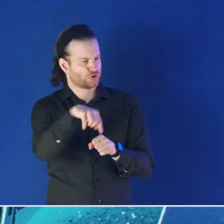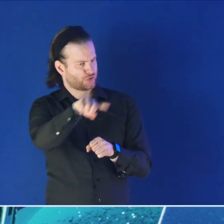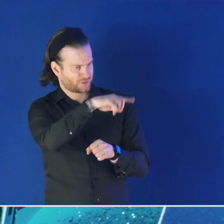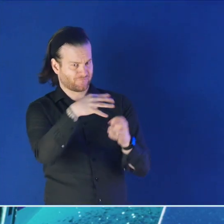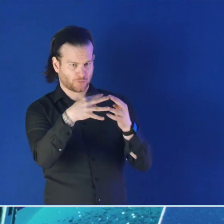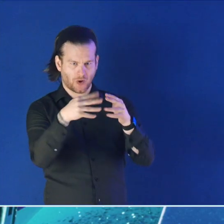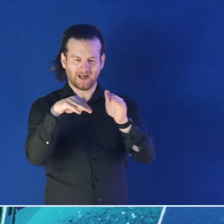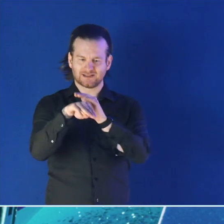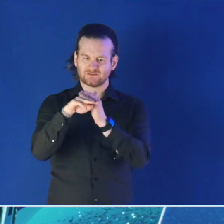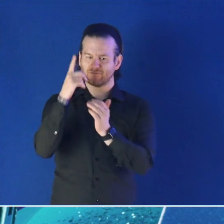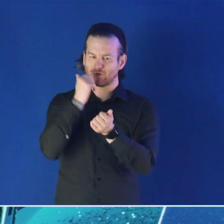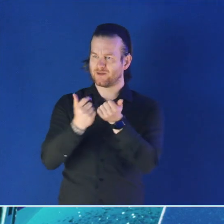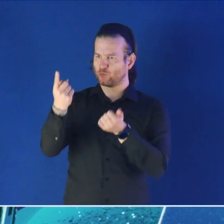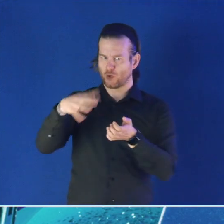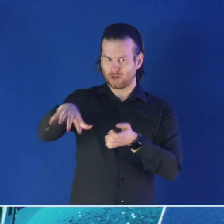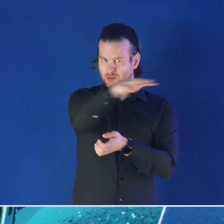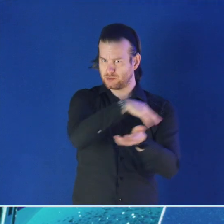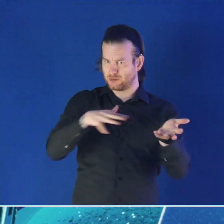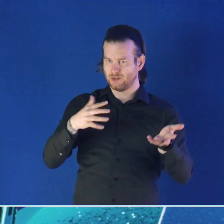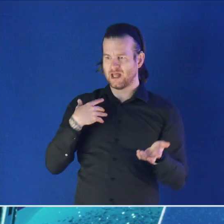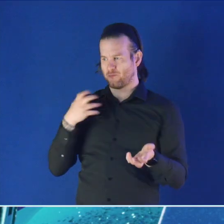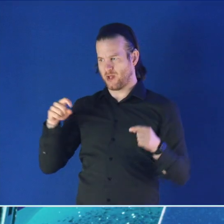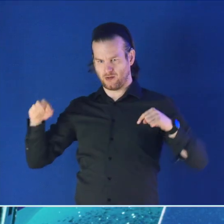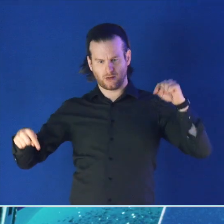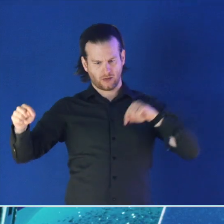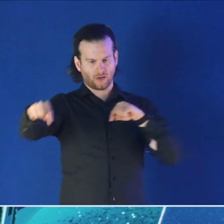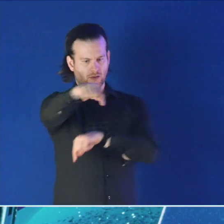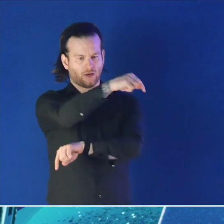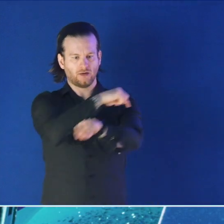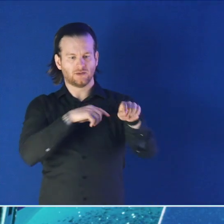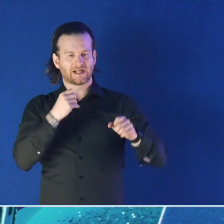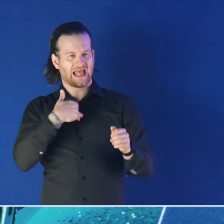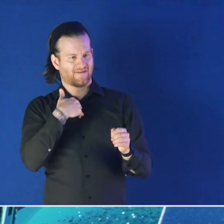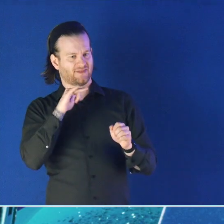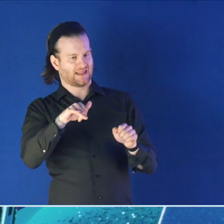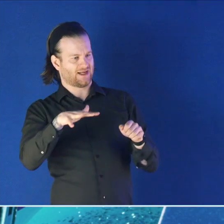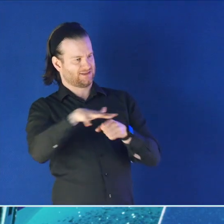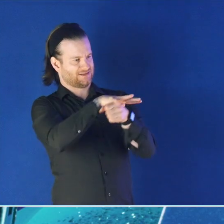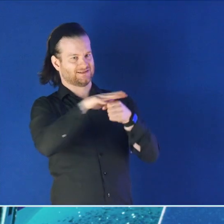where all fans can have a great experience. So it is personal to me,